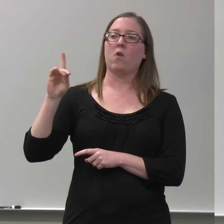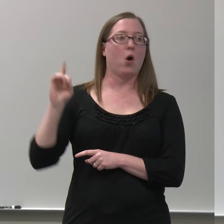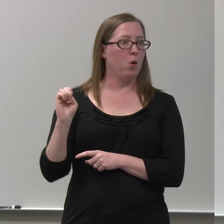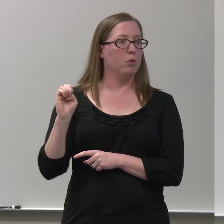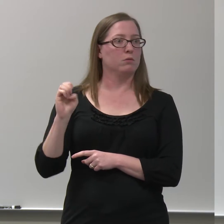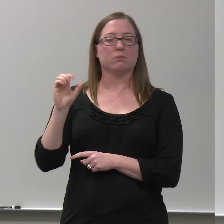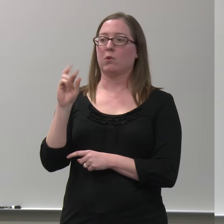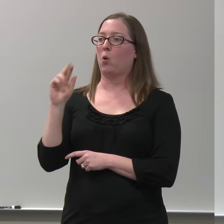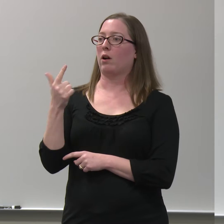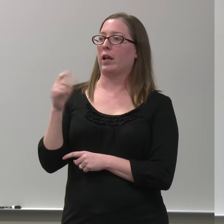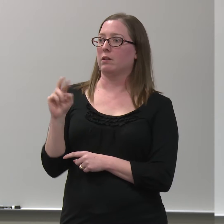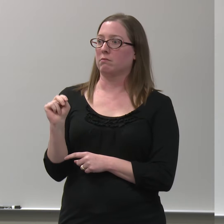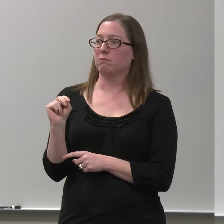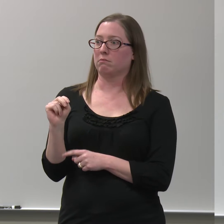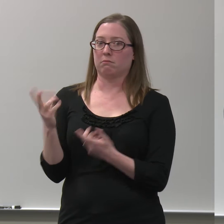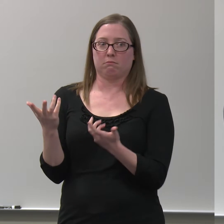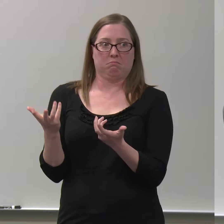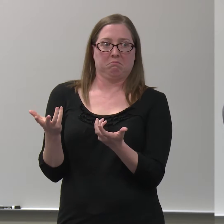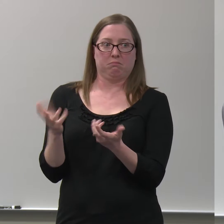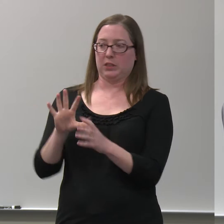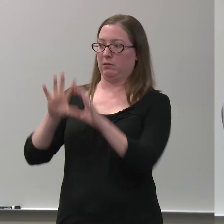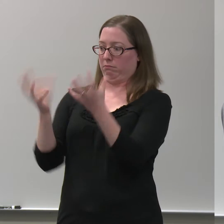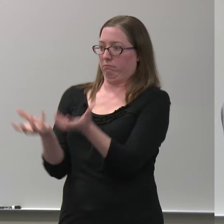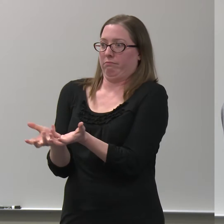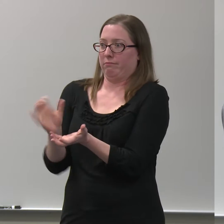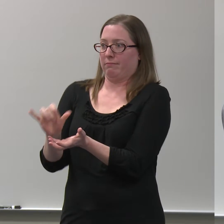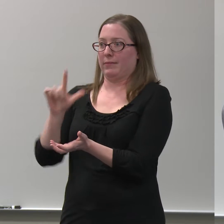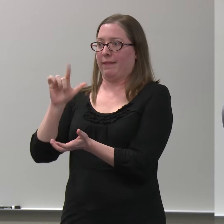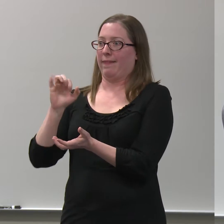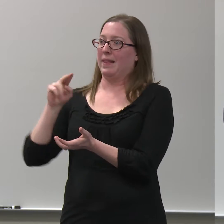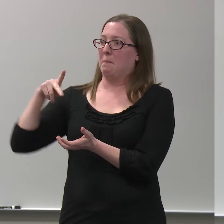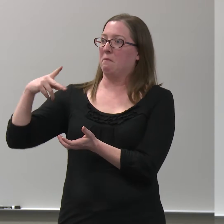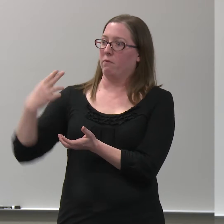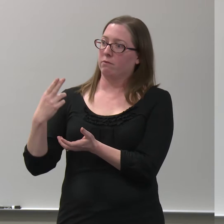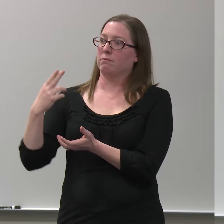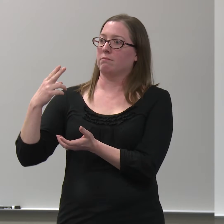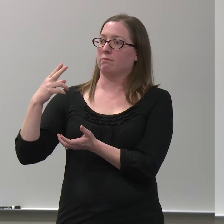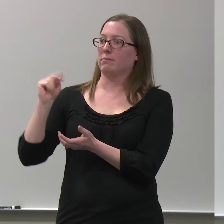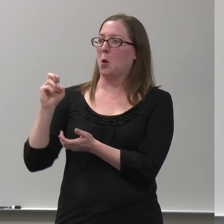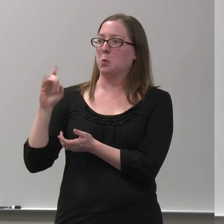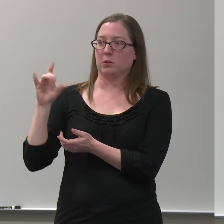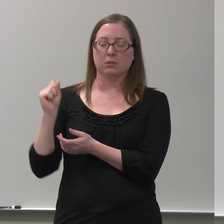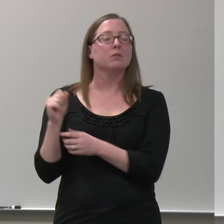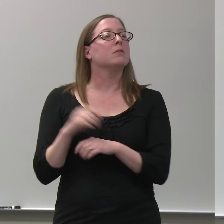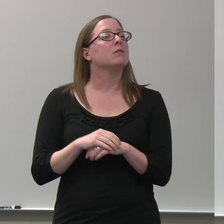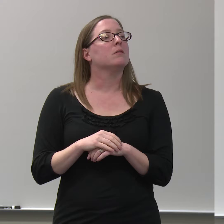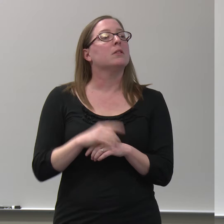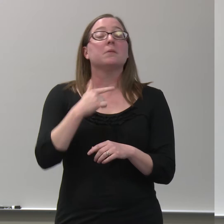although the function of it is a little bit unclear. I got my degree in microbiology in 1970,